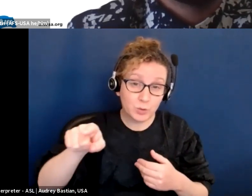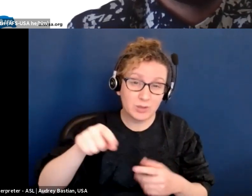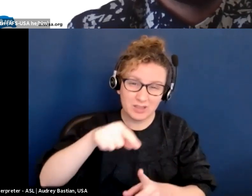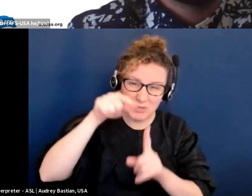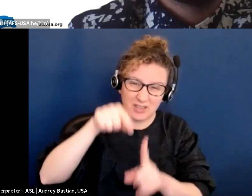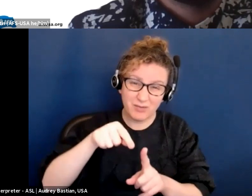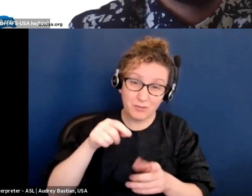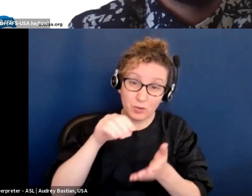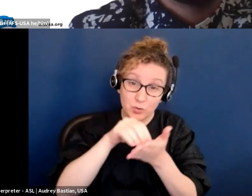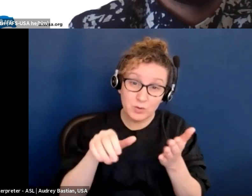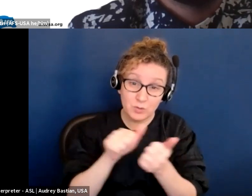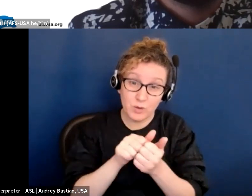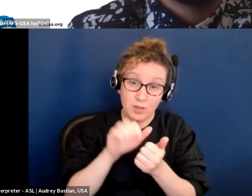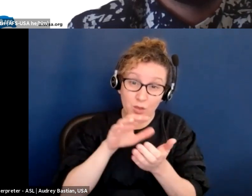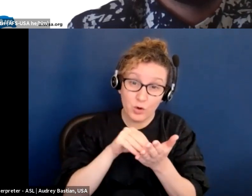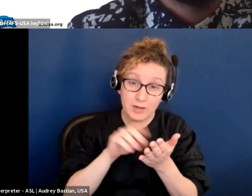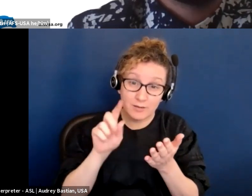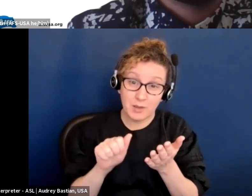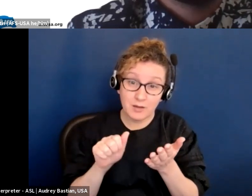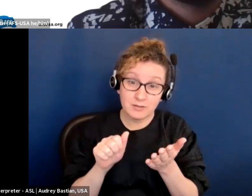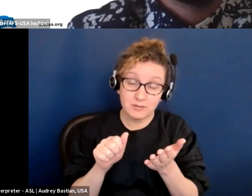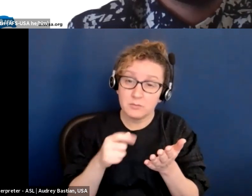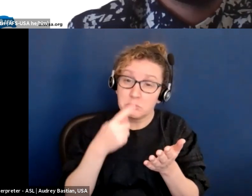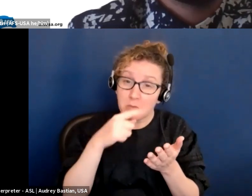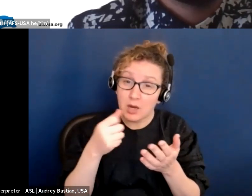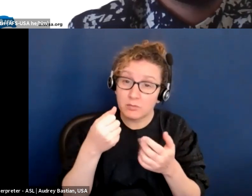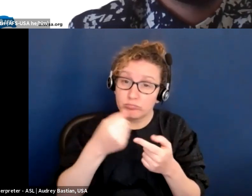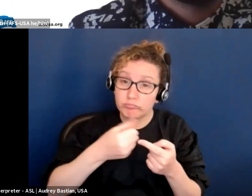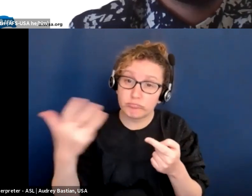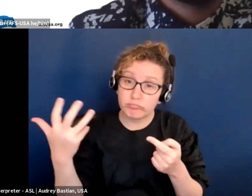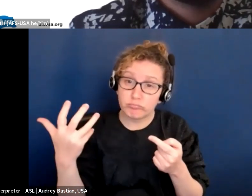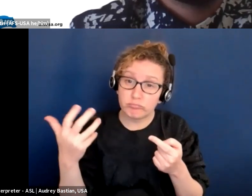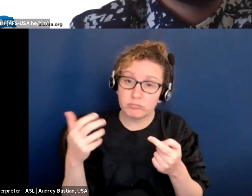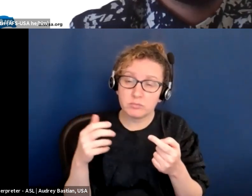for students with learning disabilities. Can you share more about who that program was